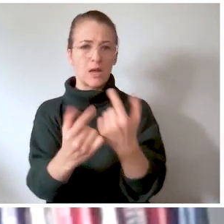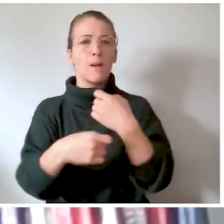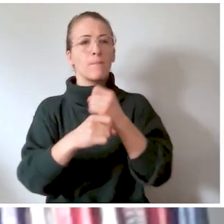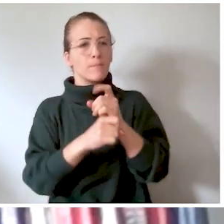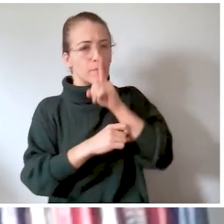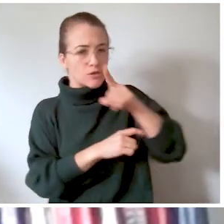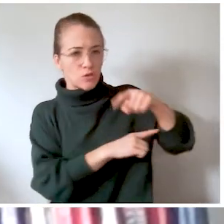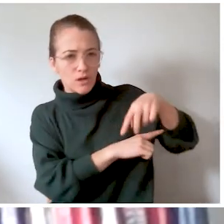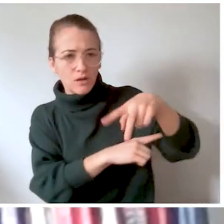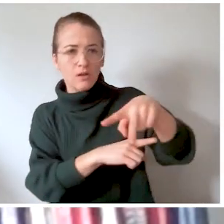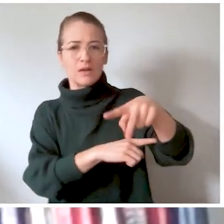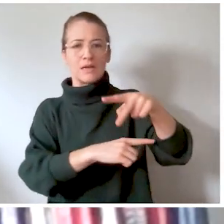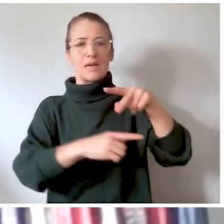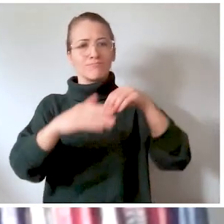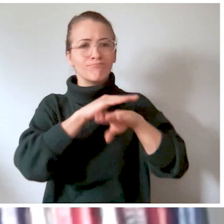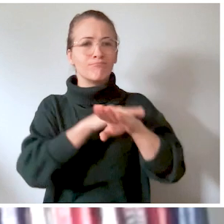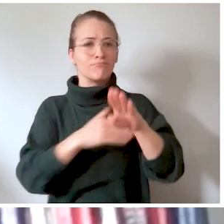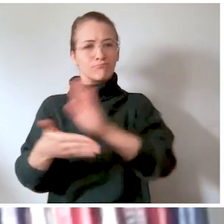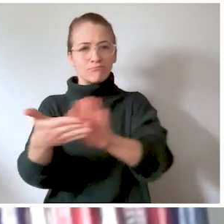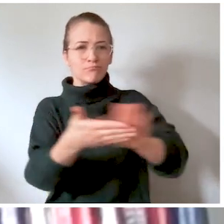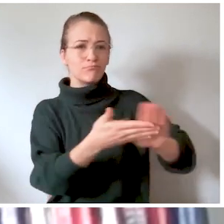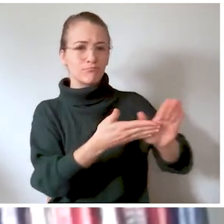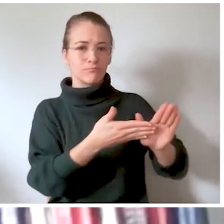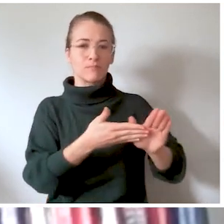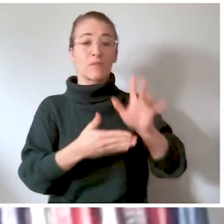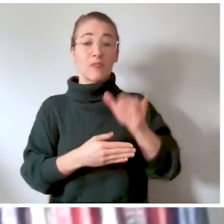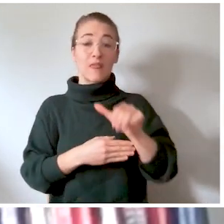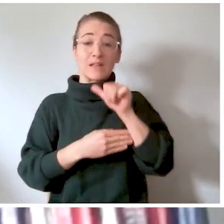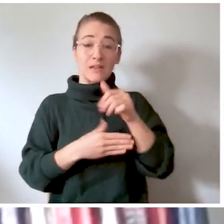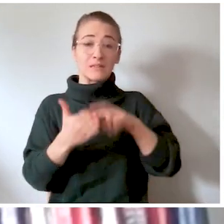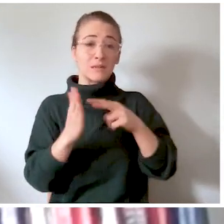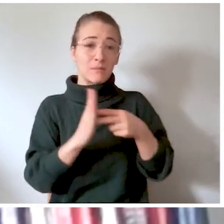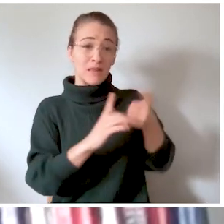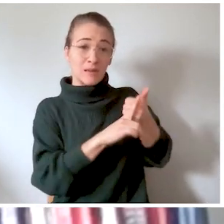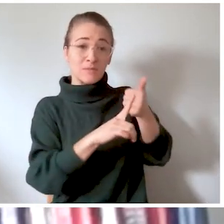that sidewalks are cleared of snow. That doesn't, though, take away from their responsibility